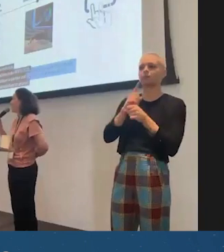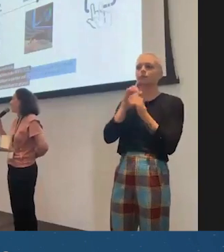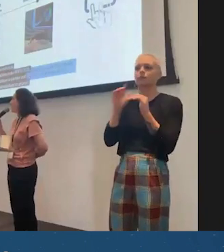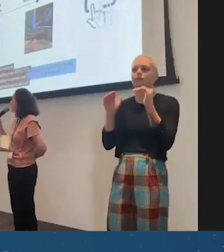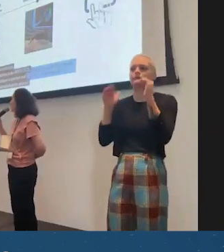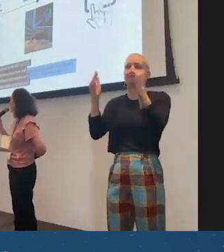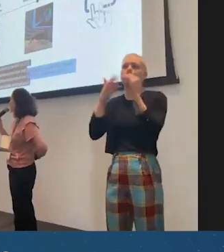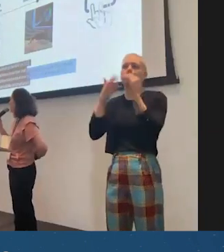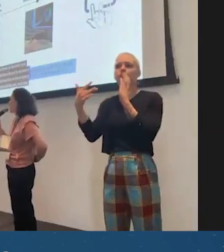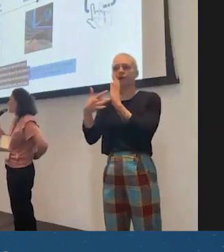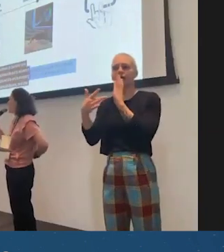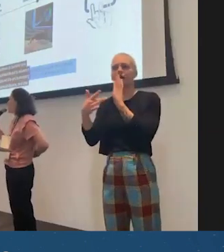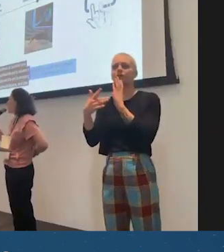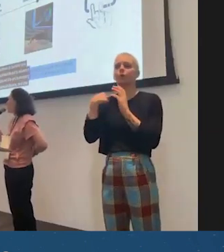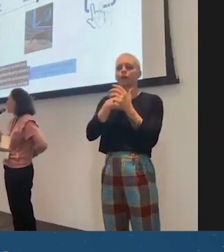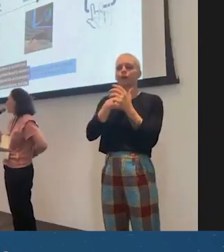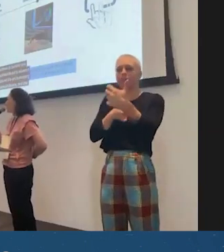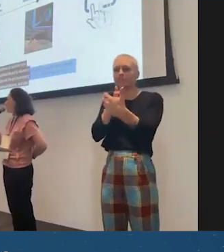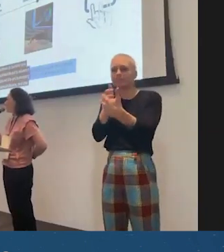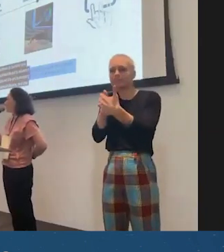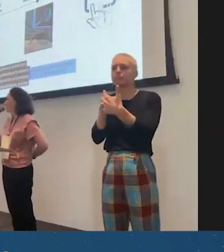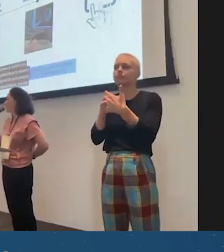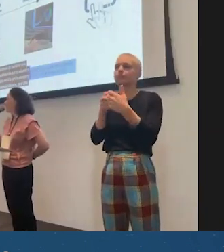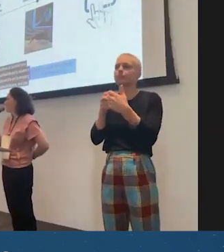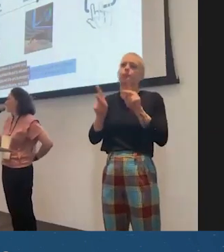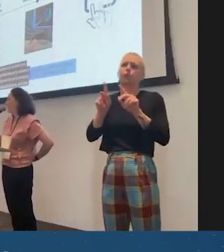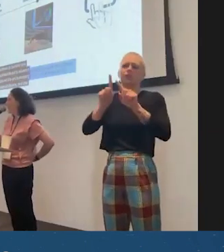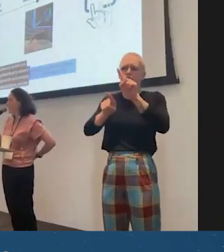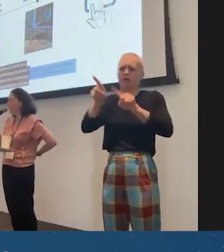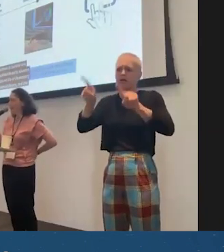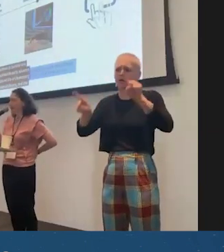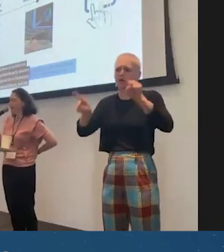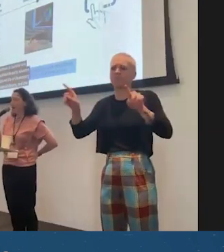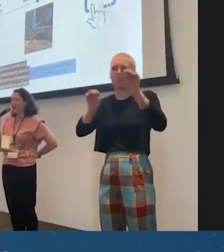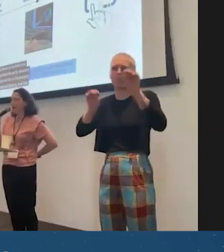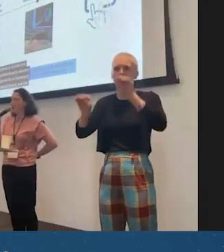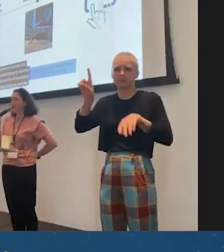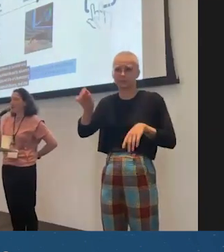So I wanted to talk a little bit about some of the work that we're doing in that space.